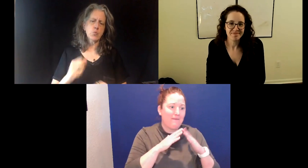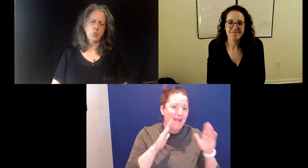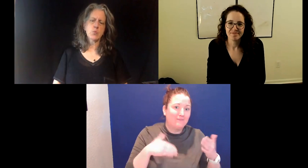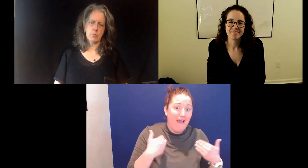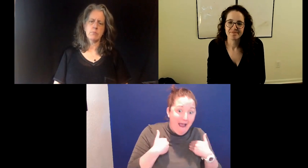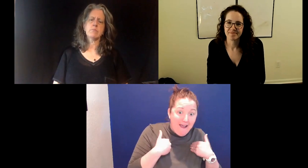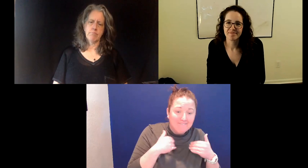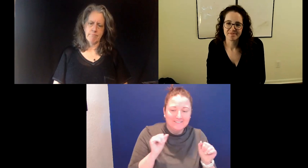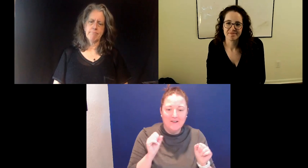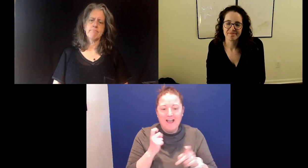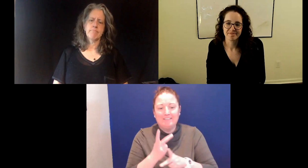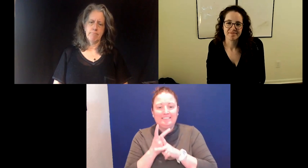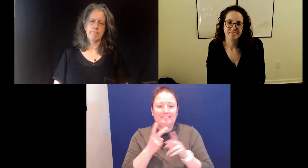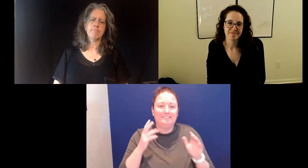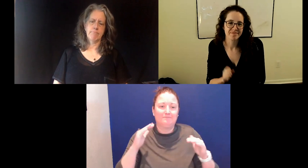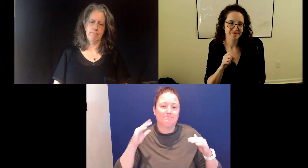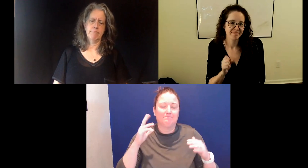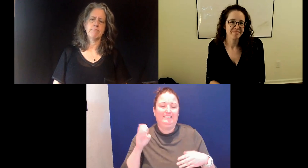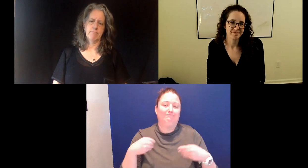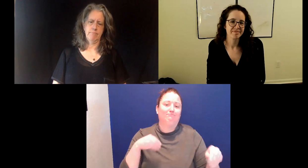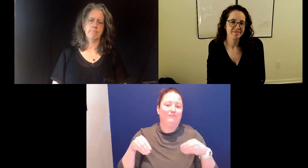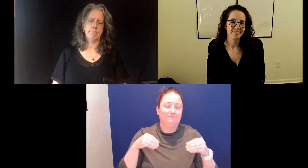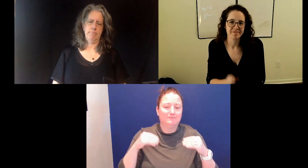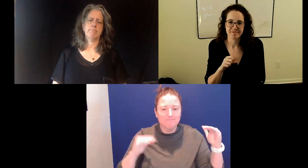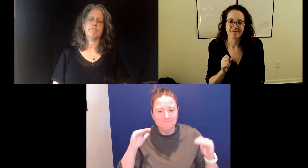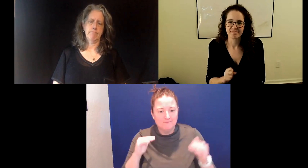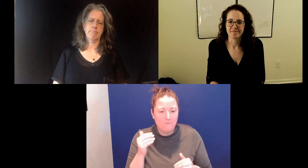not always have the things around the house some things they have some things they don't have so we